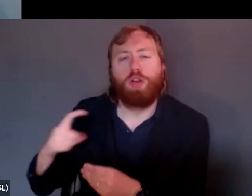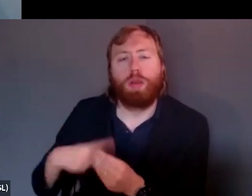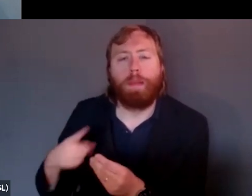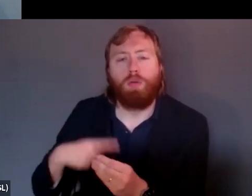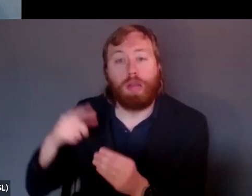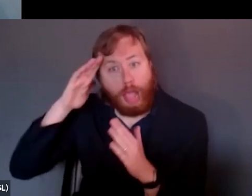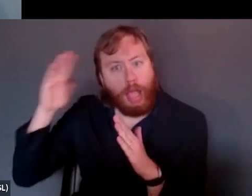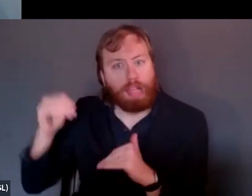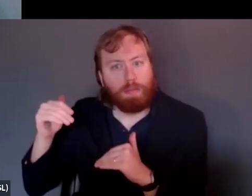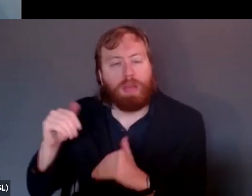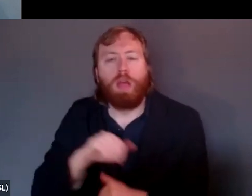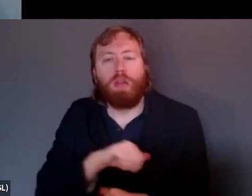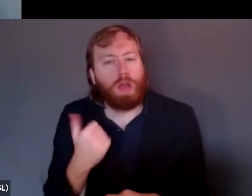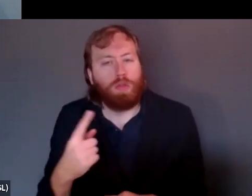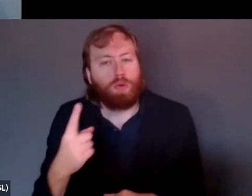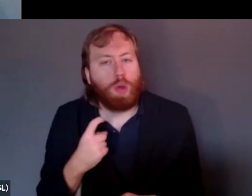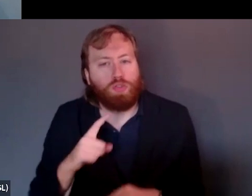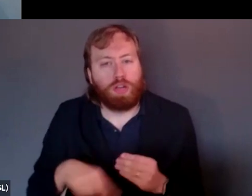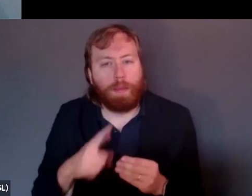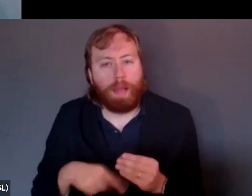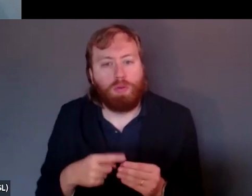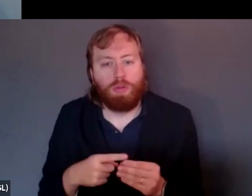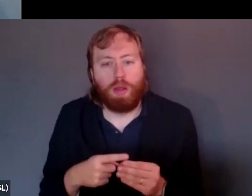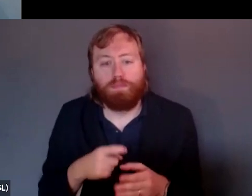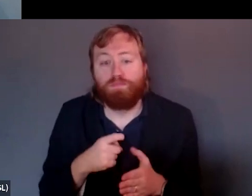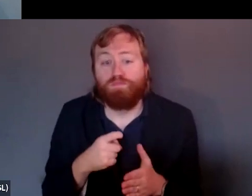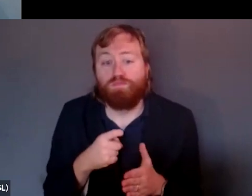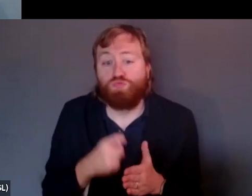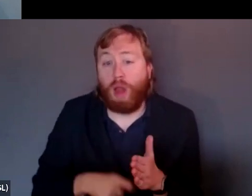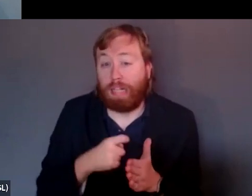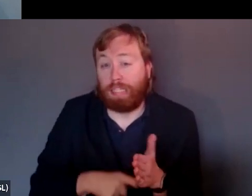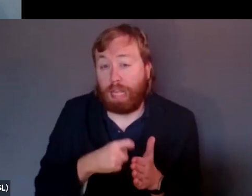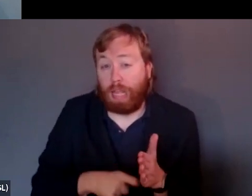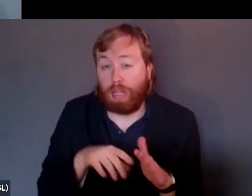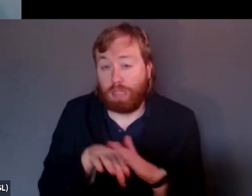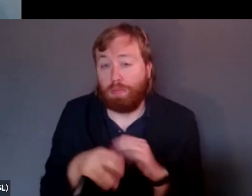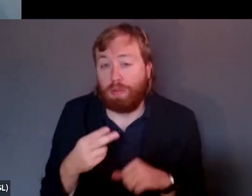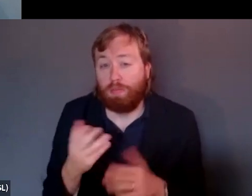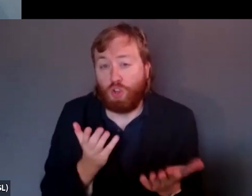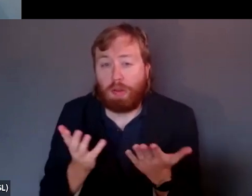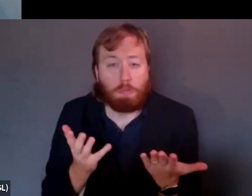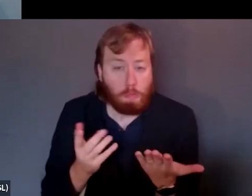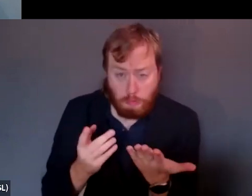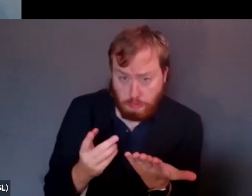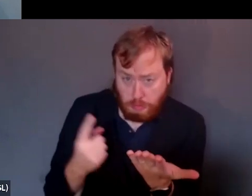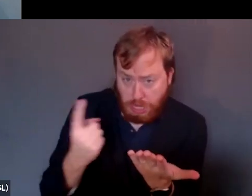and then a question related to pricing accessibility services. Is there anything on that that you can share with us?